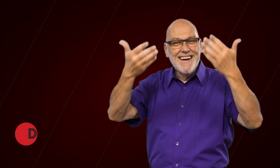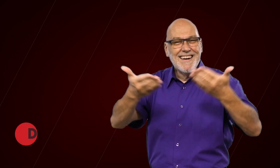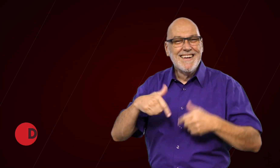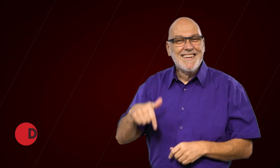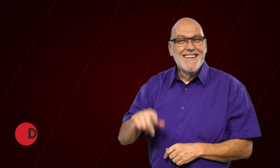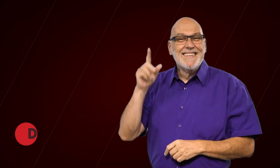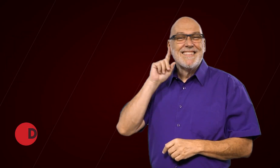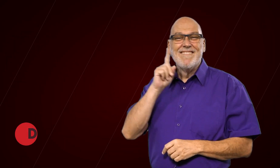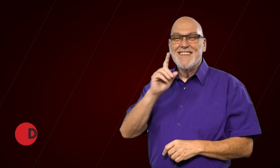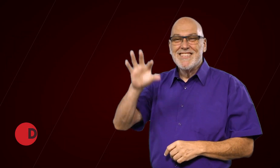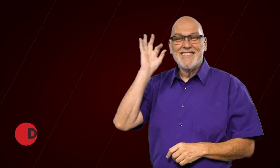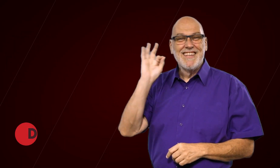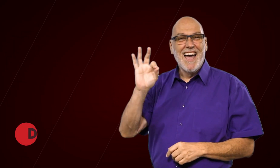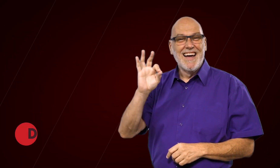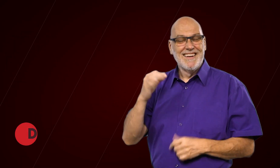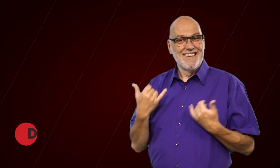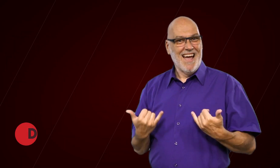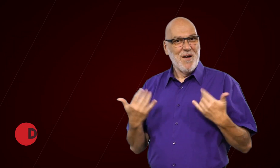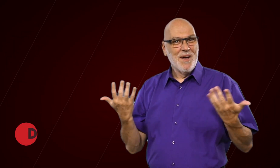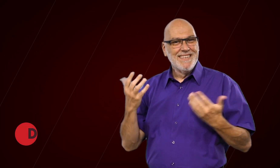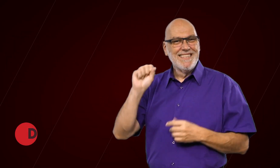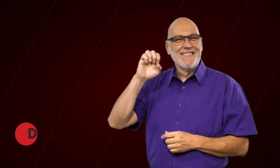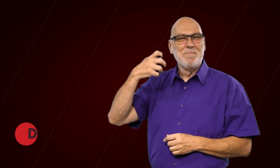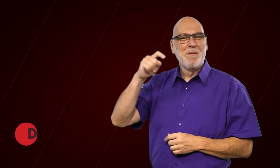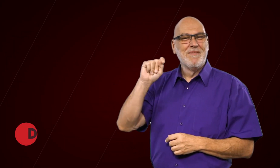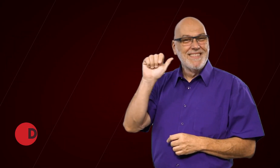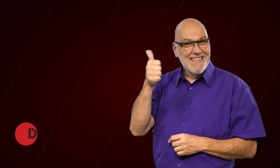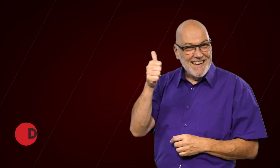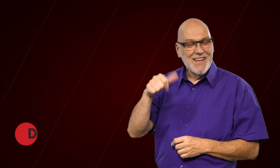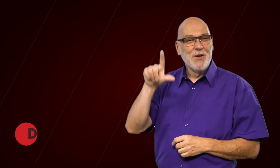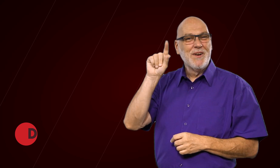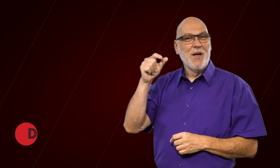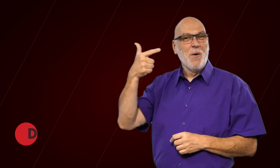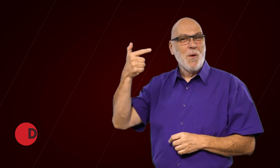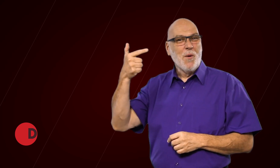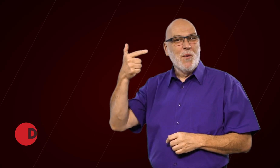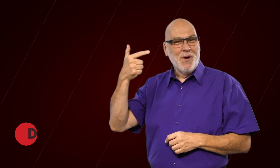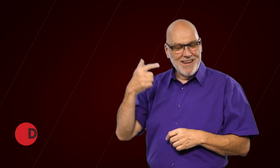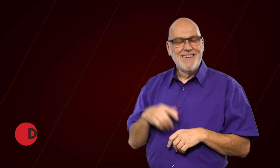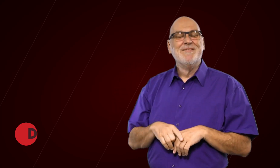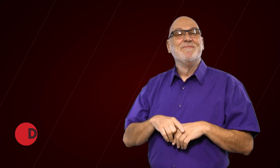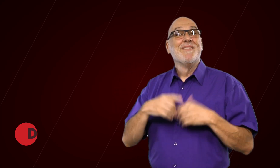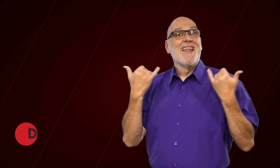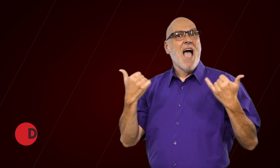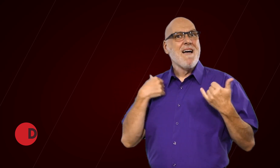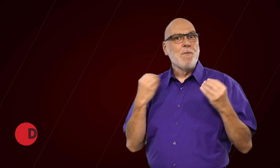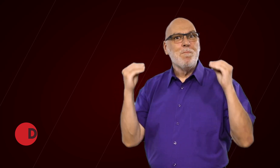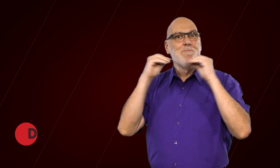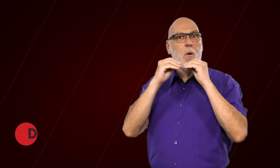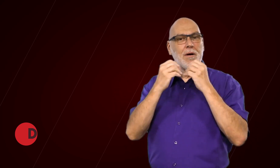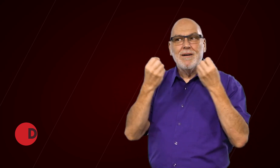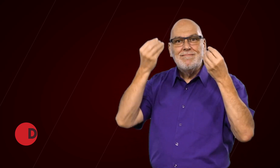[Anselmo]: Hello! This is DeafDots, 10 Sept 2021. Bringing alerts & news